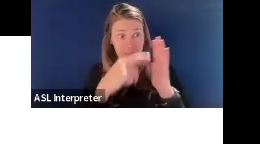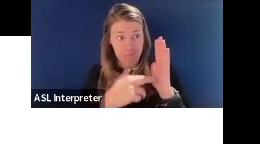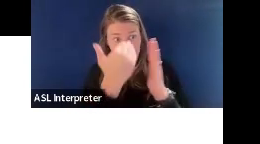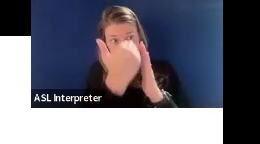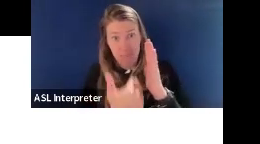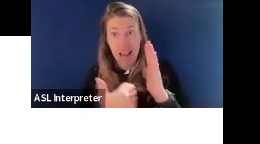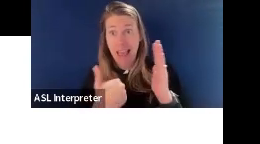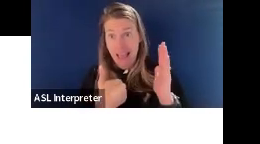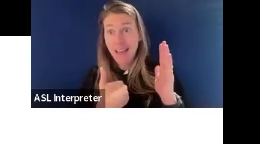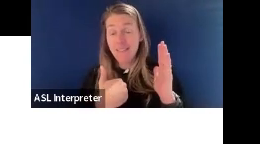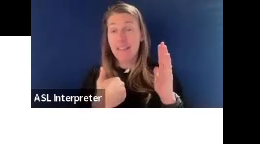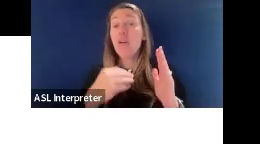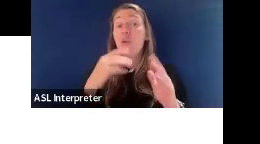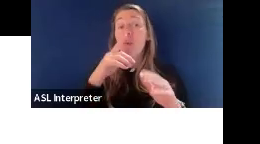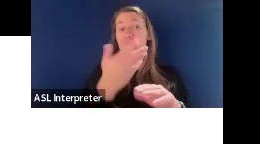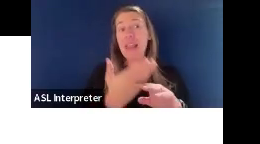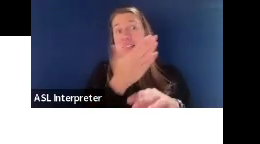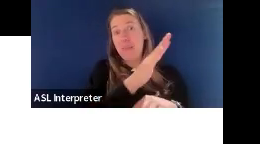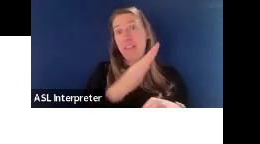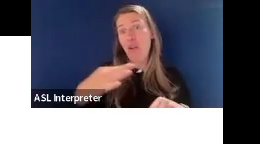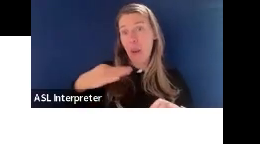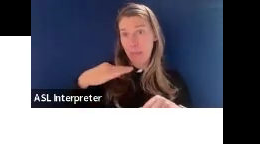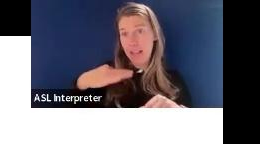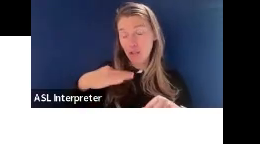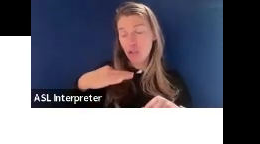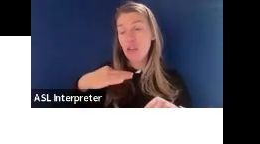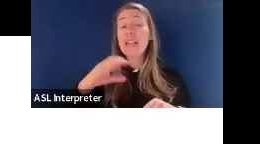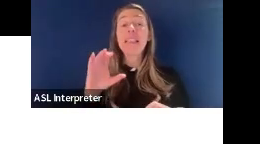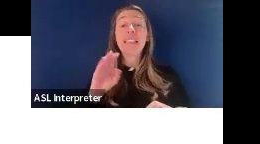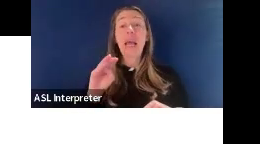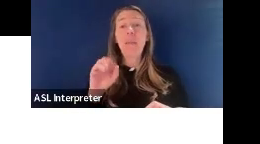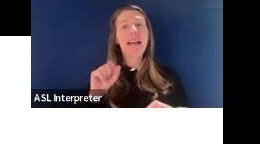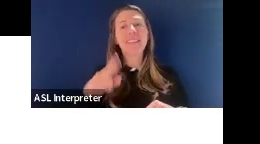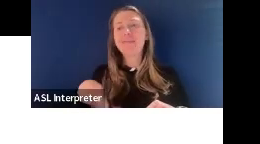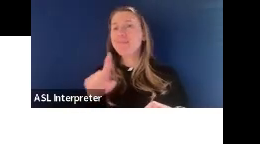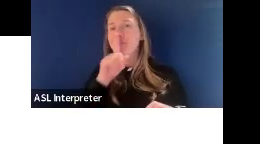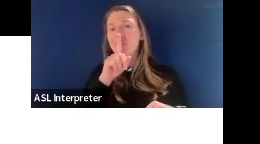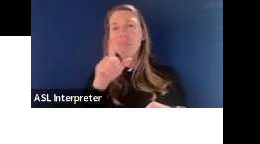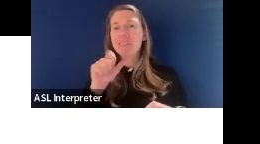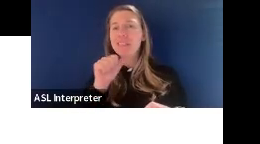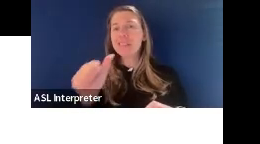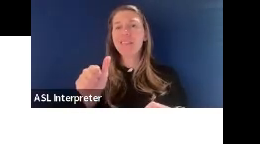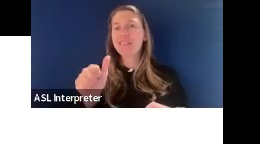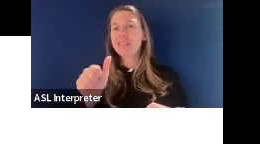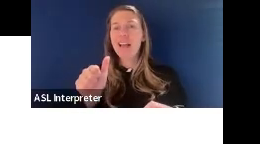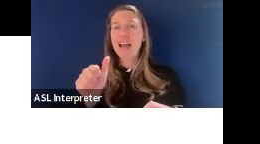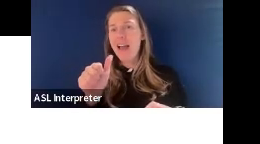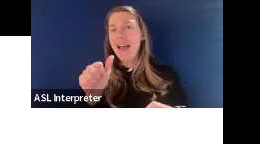etcetera when they submit their application. CMS they don't need to be necessarily active at that point,